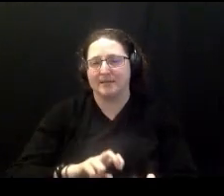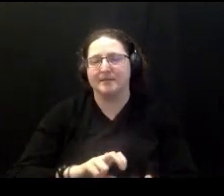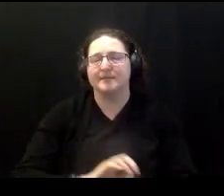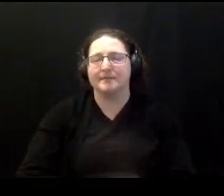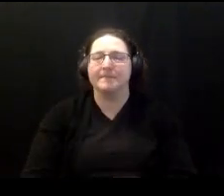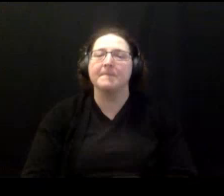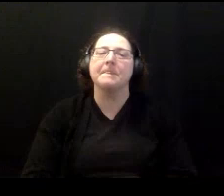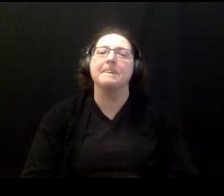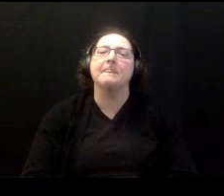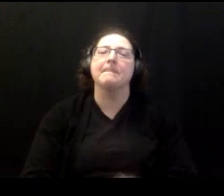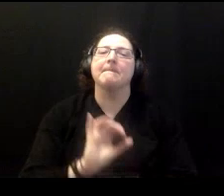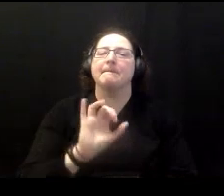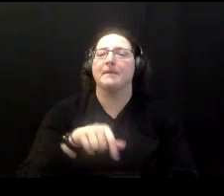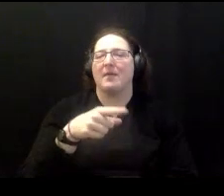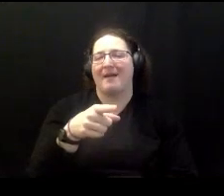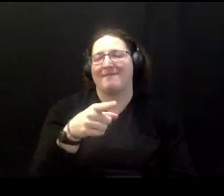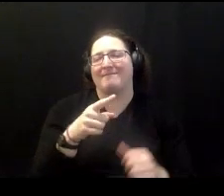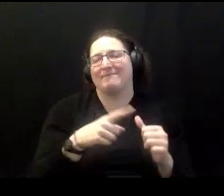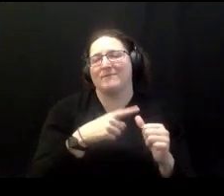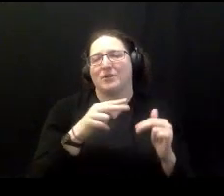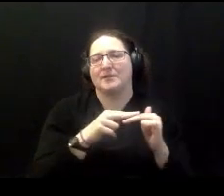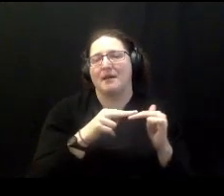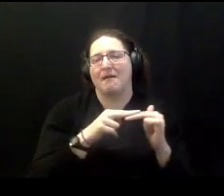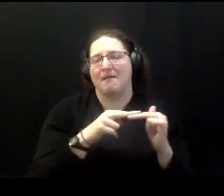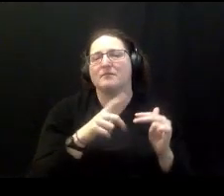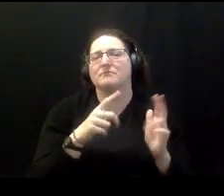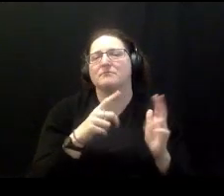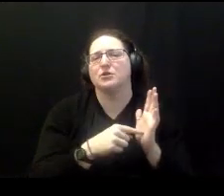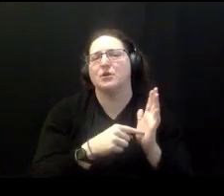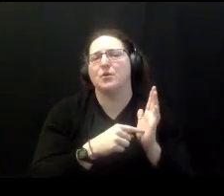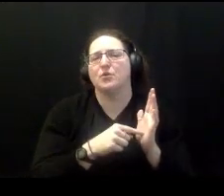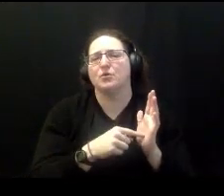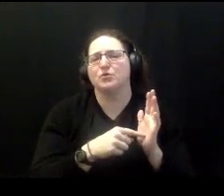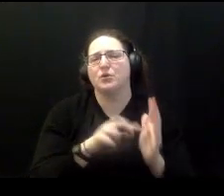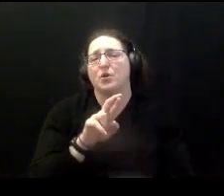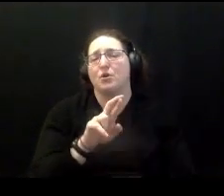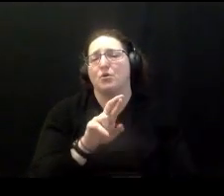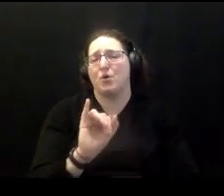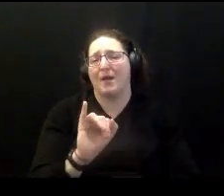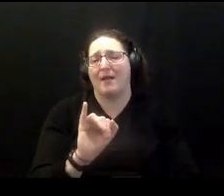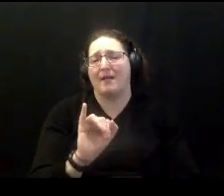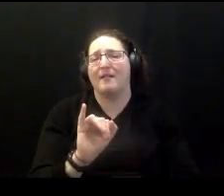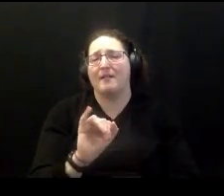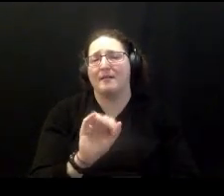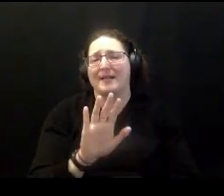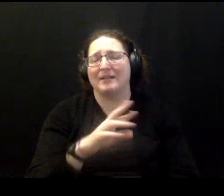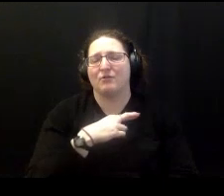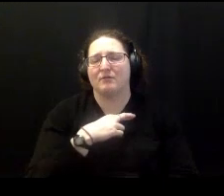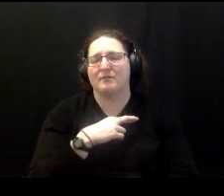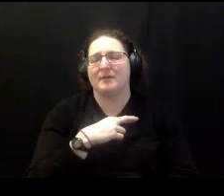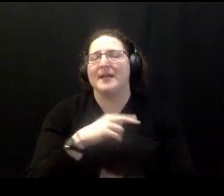slide depicts findings from the State of Rhode Island Hazard Identification and Risk Assessment,